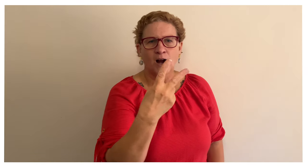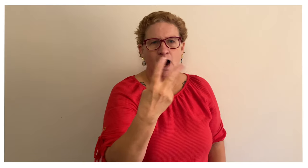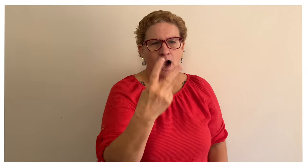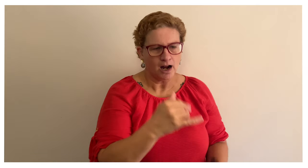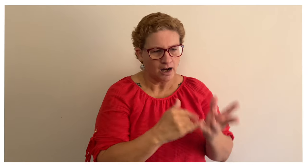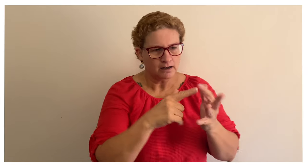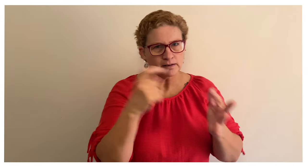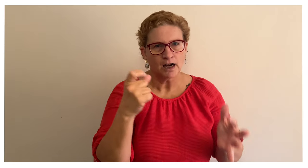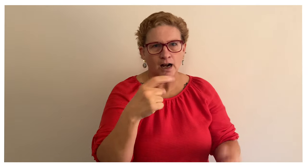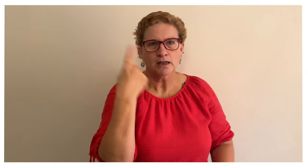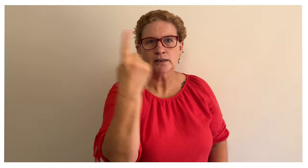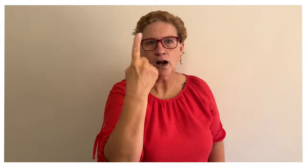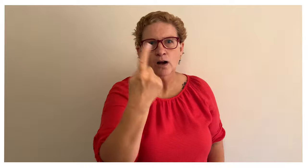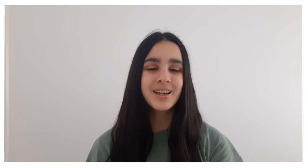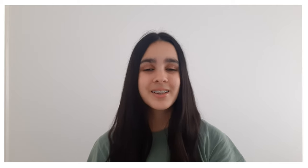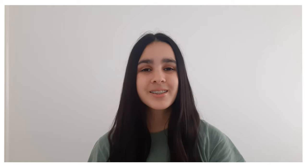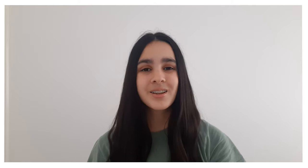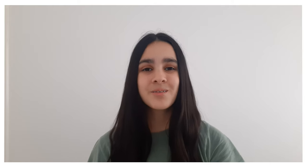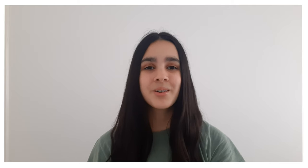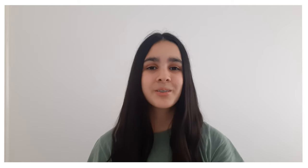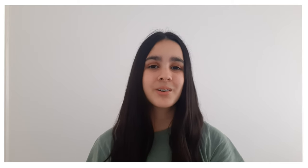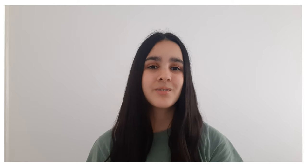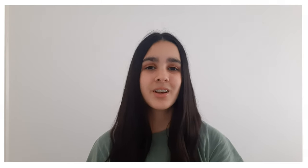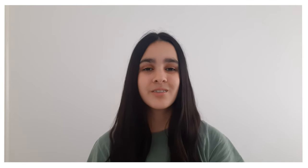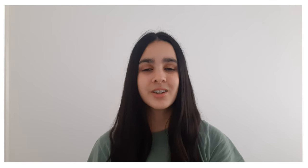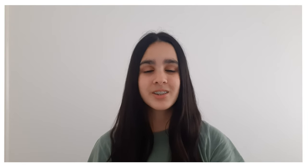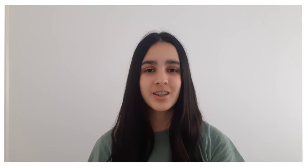Every twelve seconds someone remembers